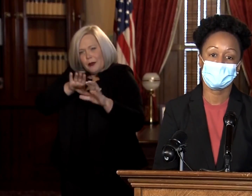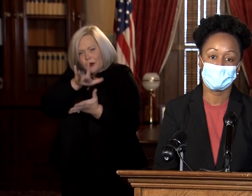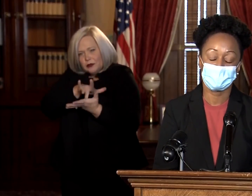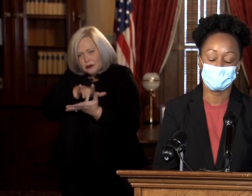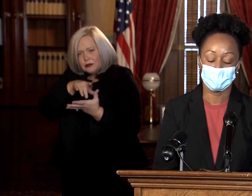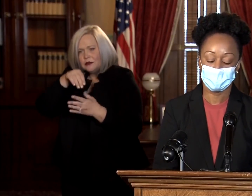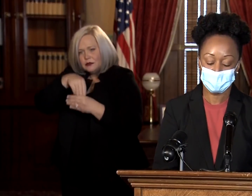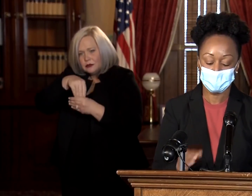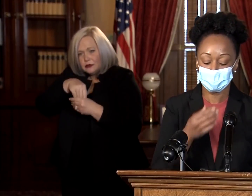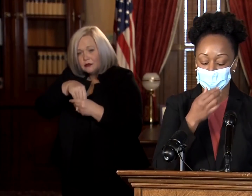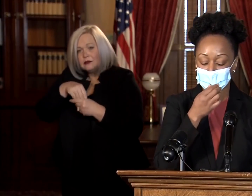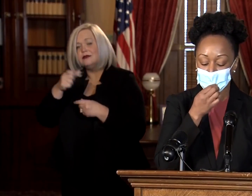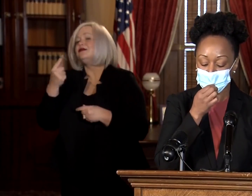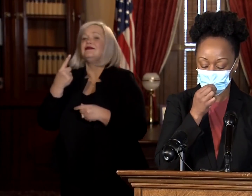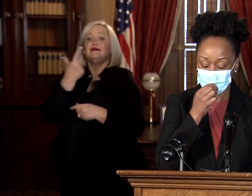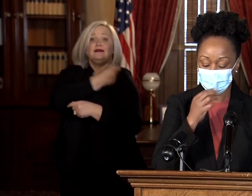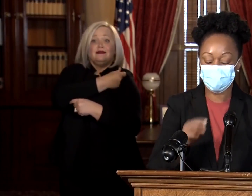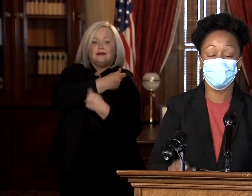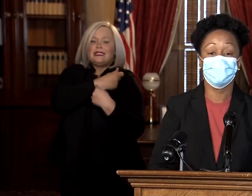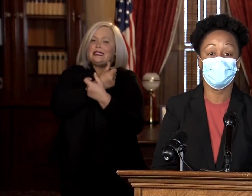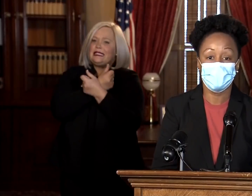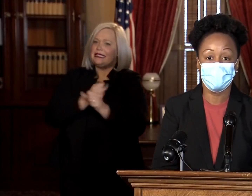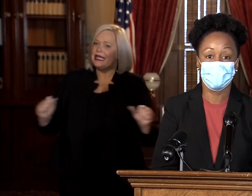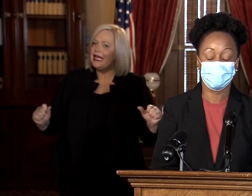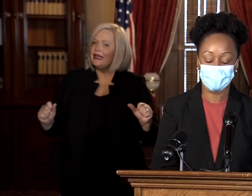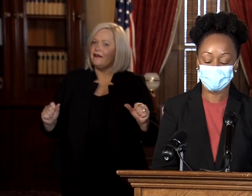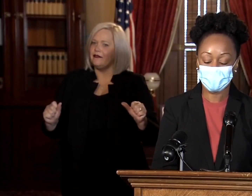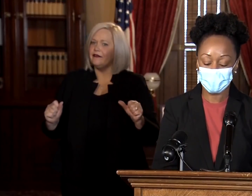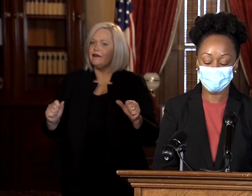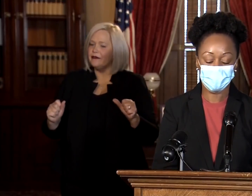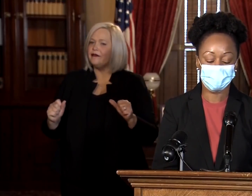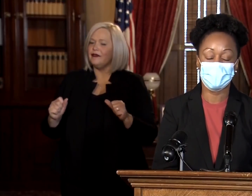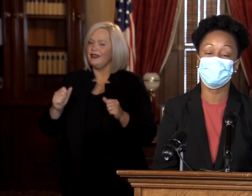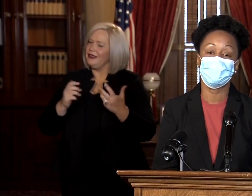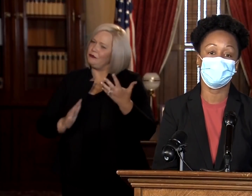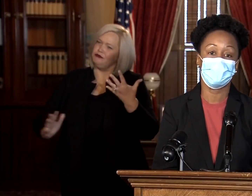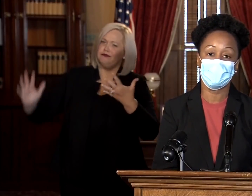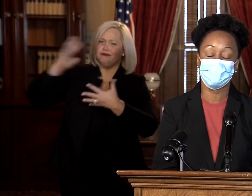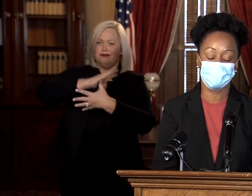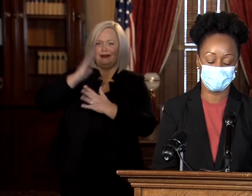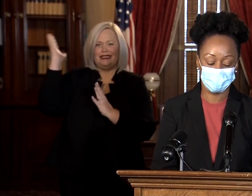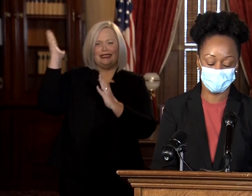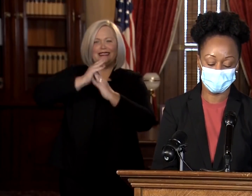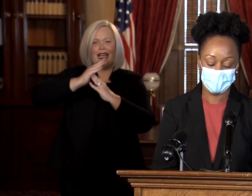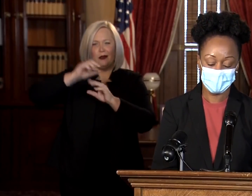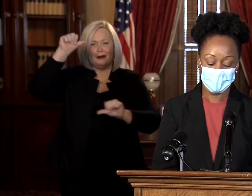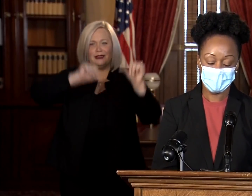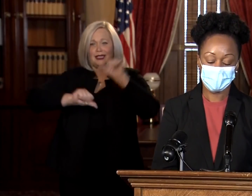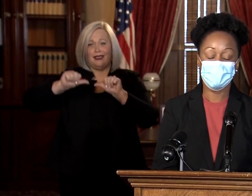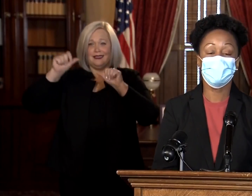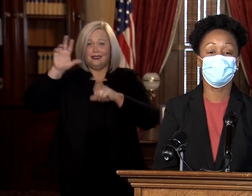We have important information about the Vaccines themselves. about the Vaccines themselves. These Vaccines are safe and have